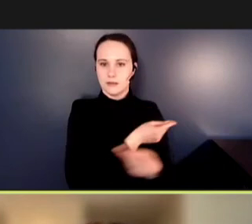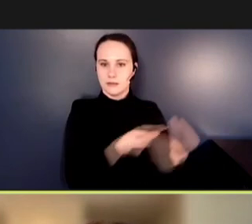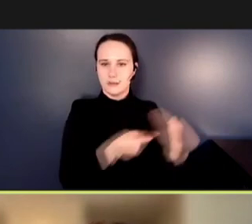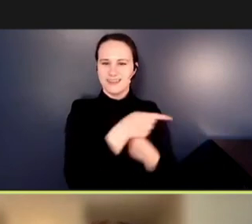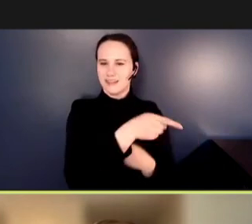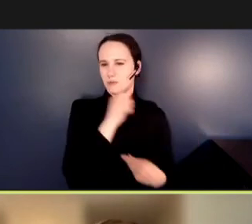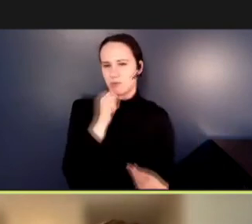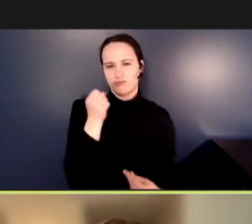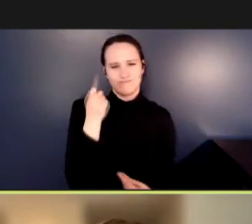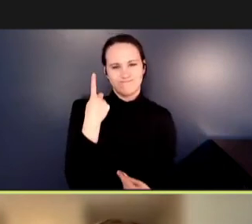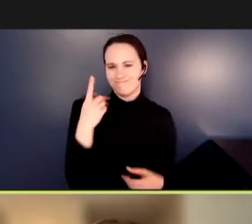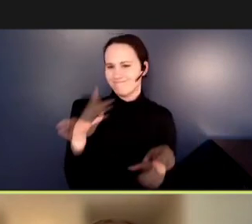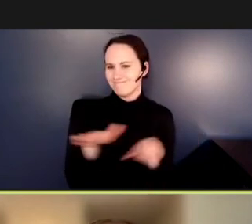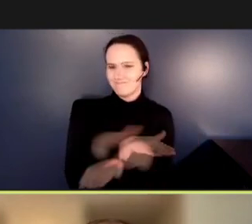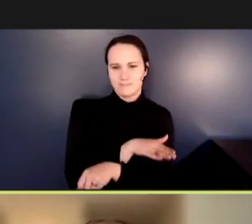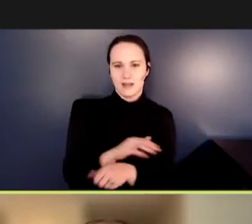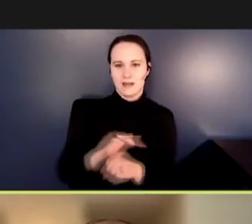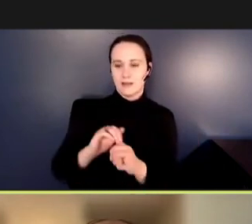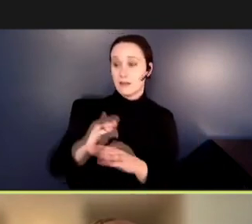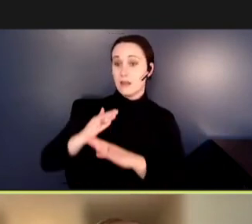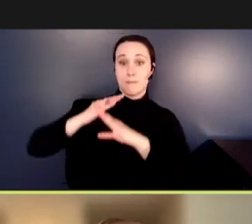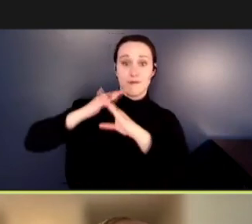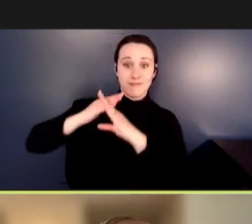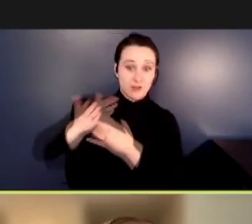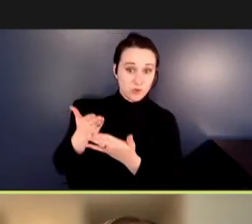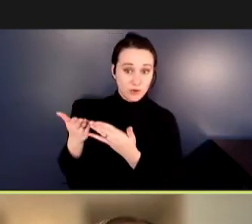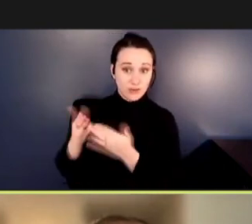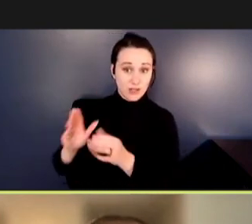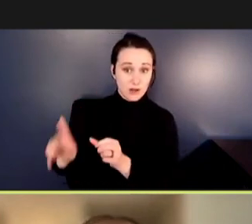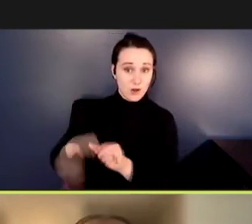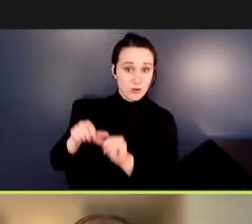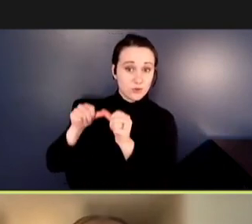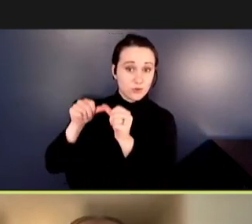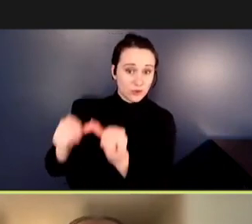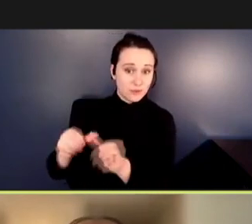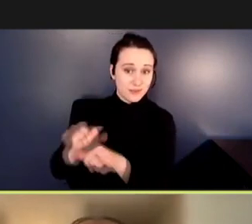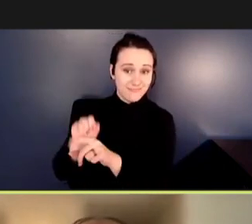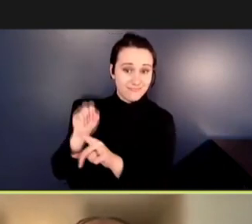effects of preventative service, but also the wide-reaching effects of preventative services,